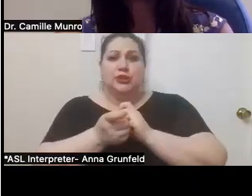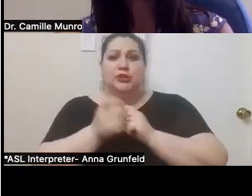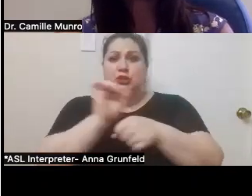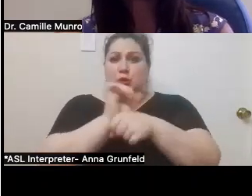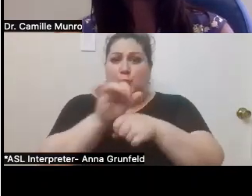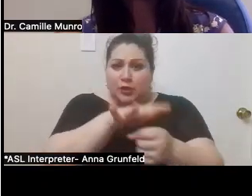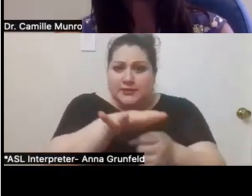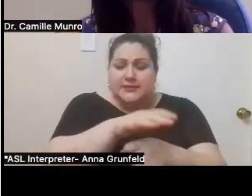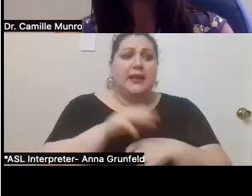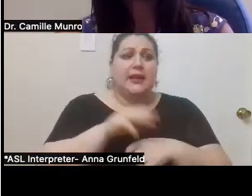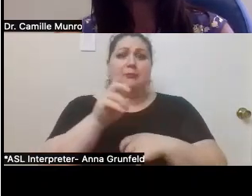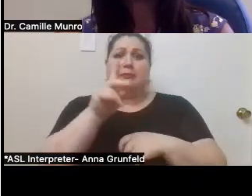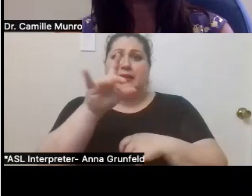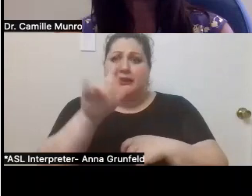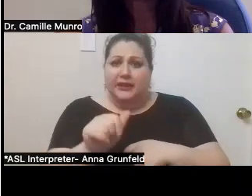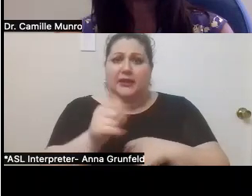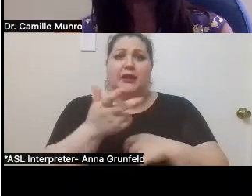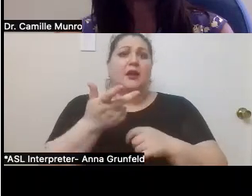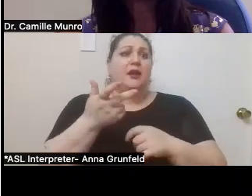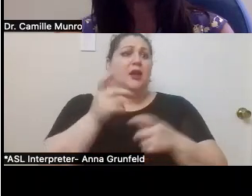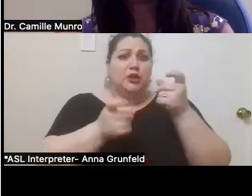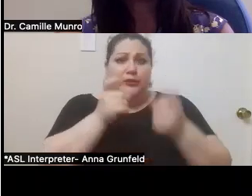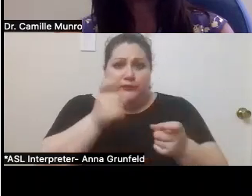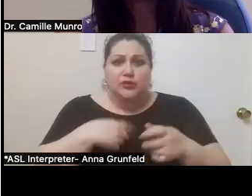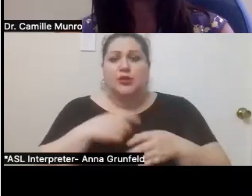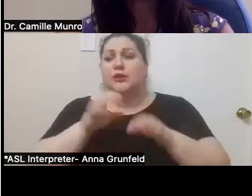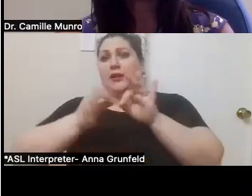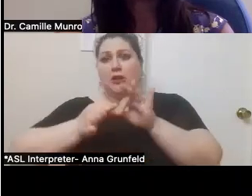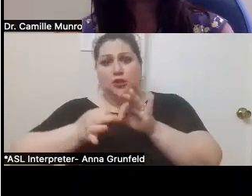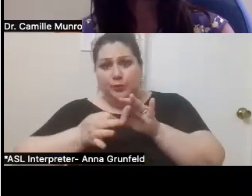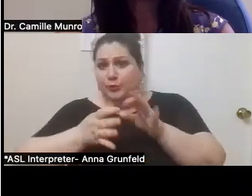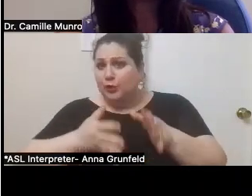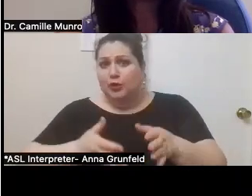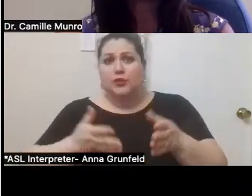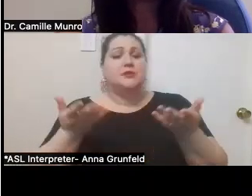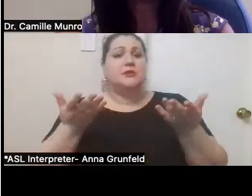and or interpreters appropriate to the nature of any sensor, sensory disabilities.